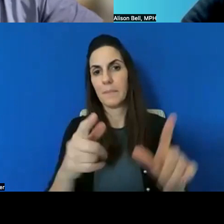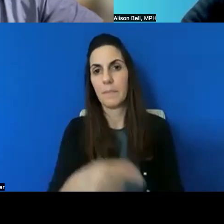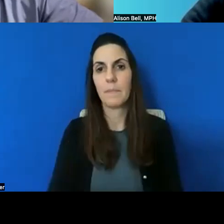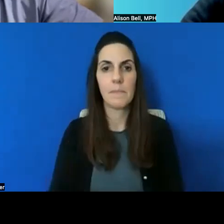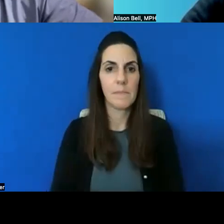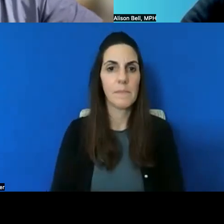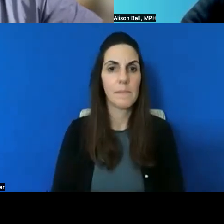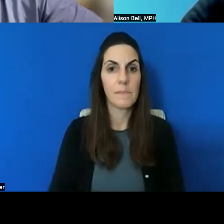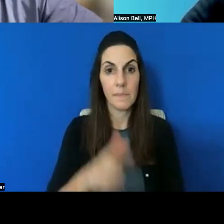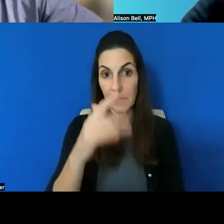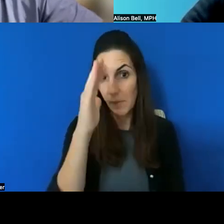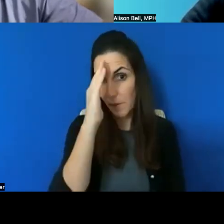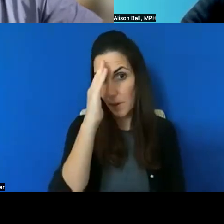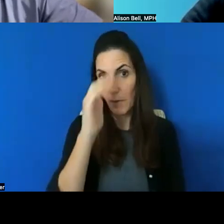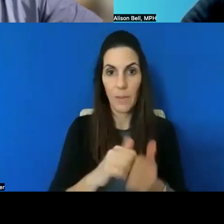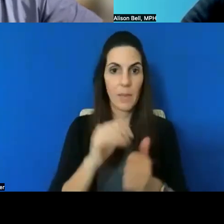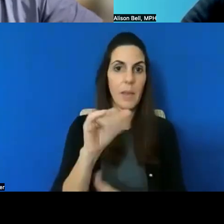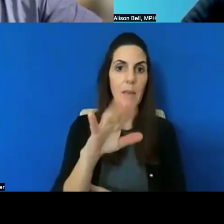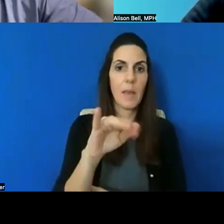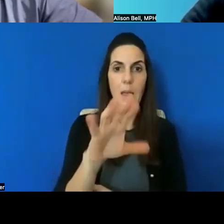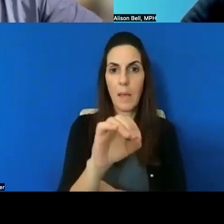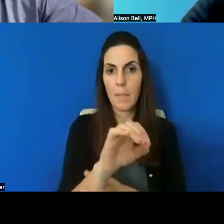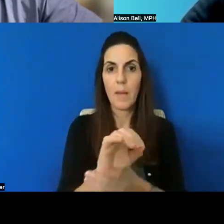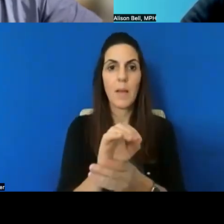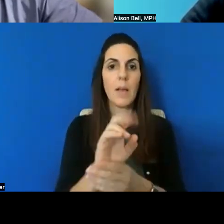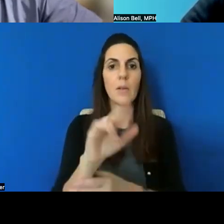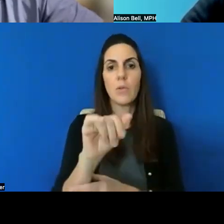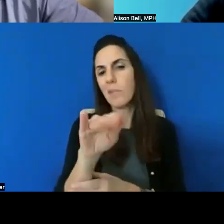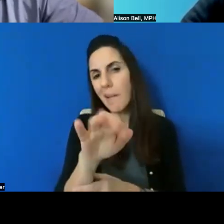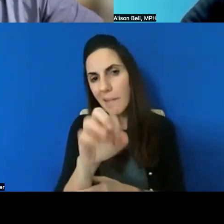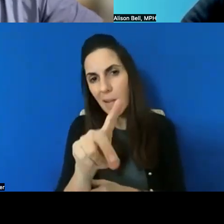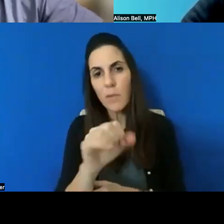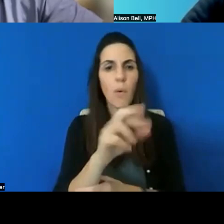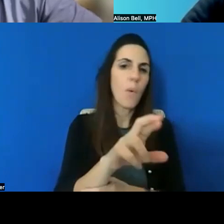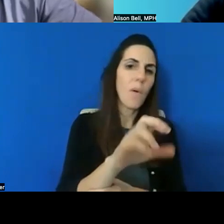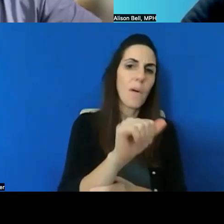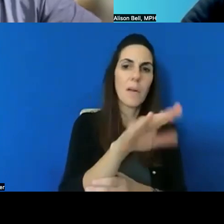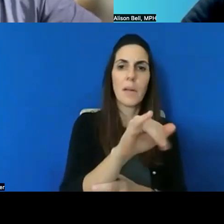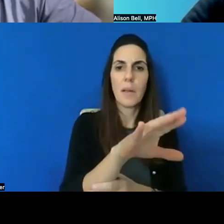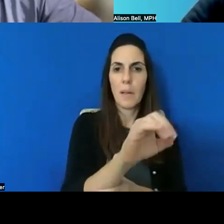how familiar are you with able United or able account I'll give everybody a